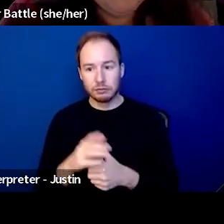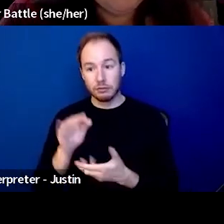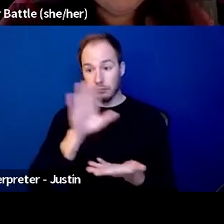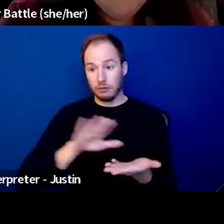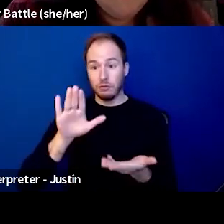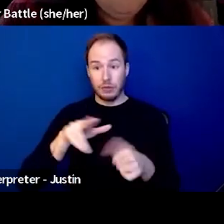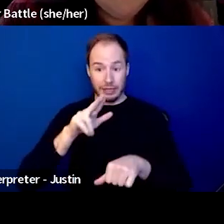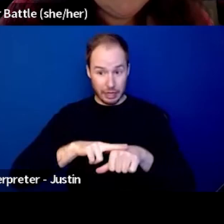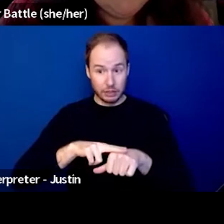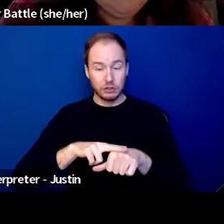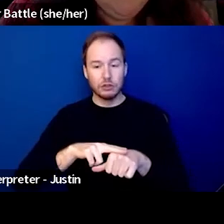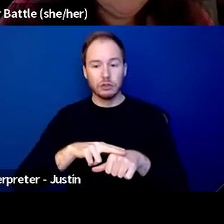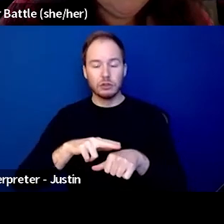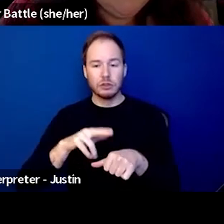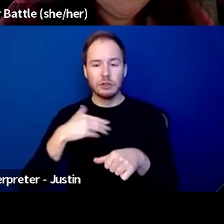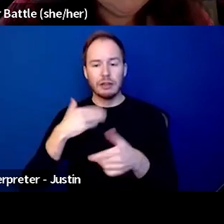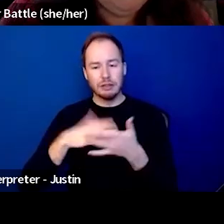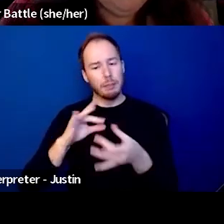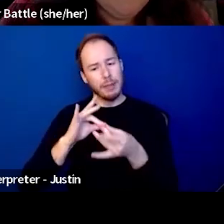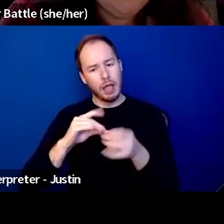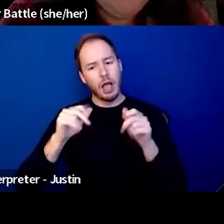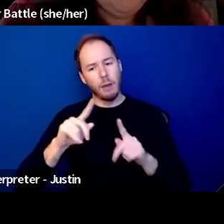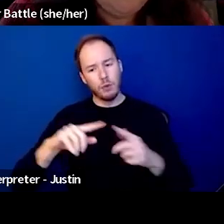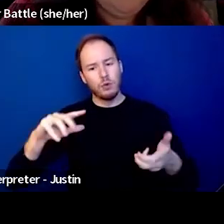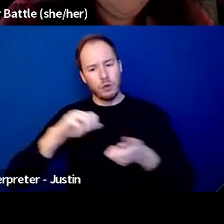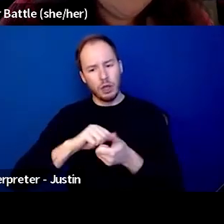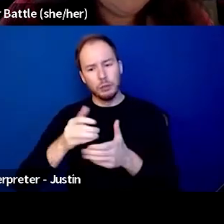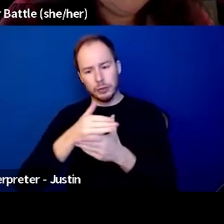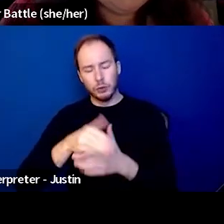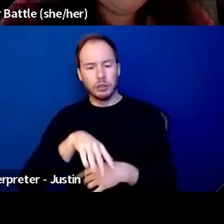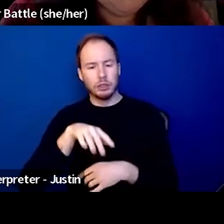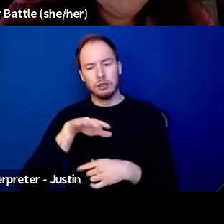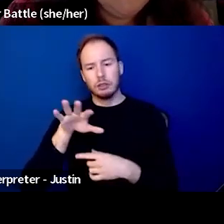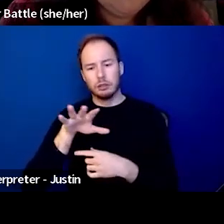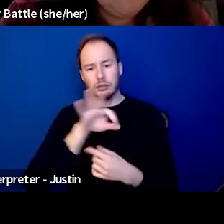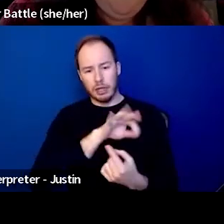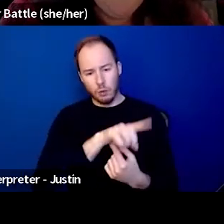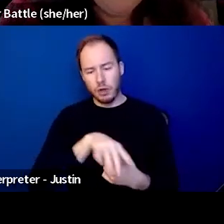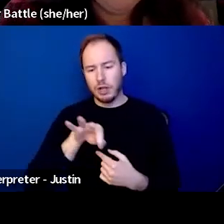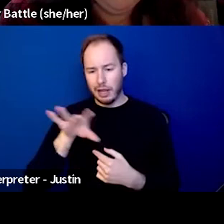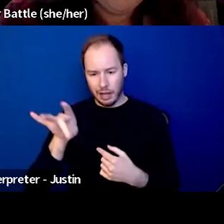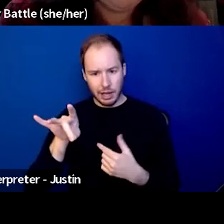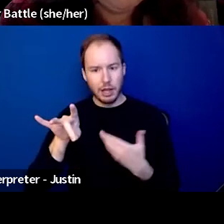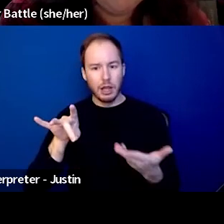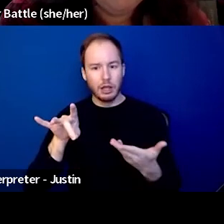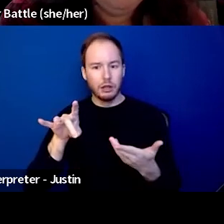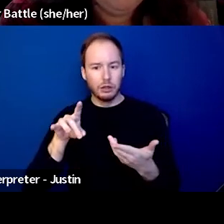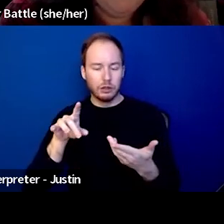is connectivity opportunities between 911 connecting, again, non imminent risks,